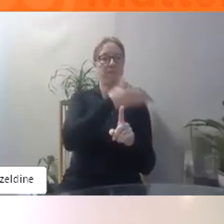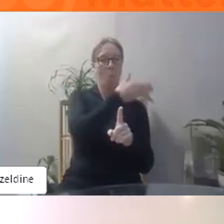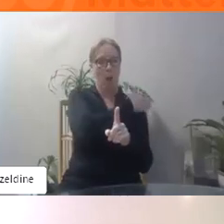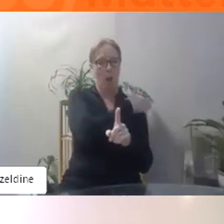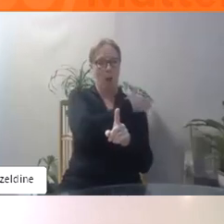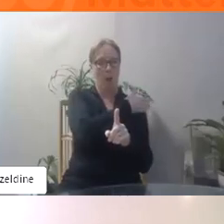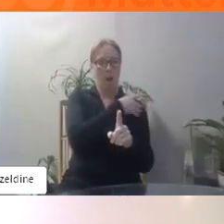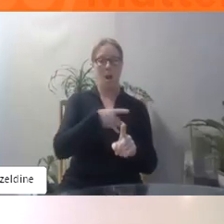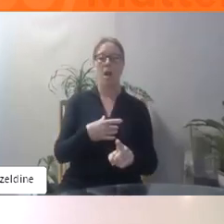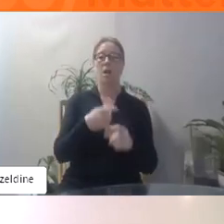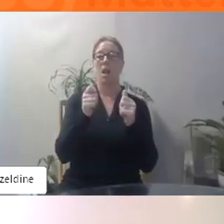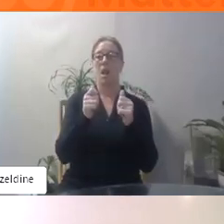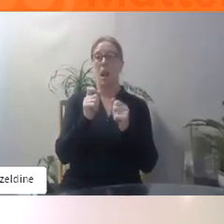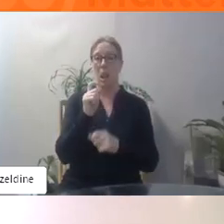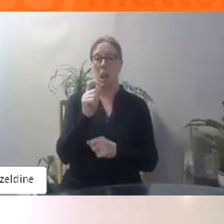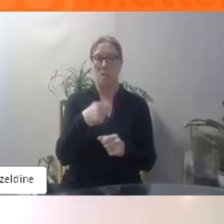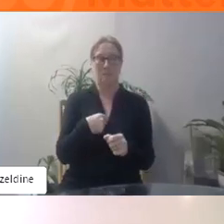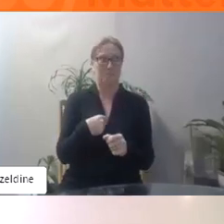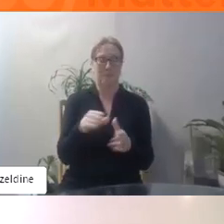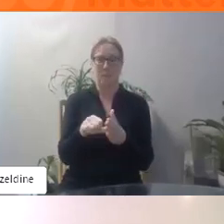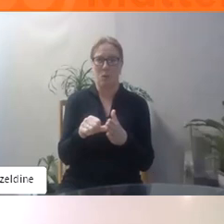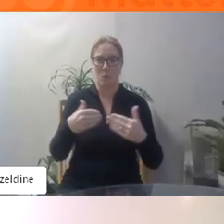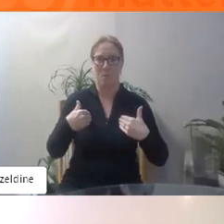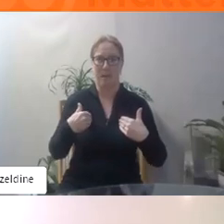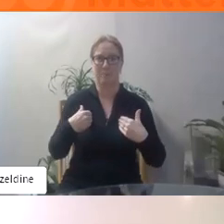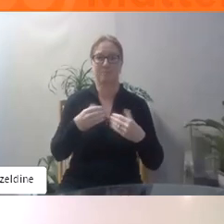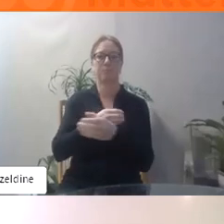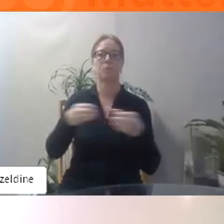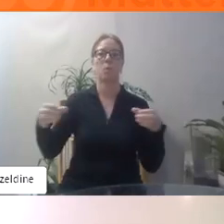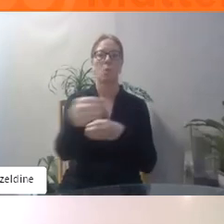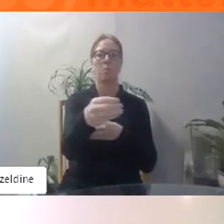So bit of a hard act to follow. But our independent providers all